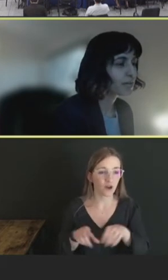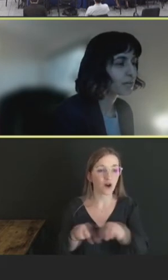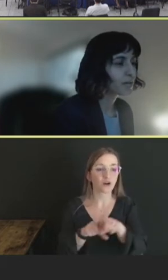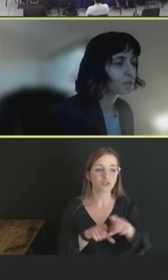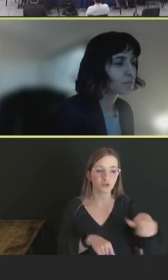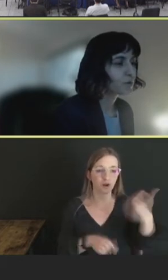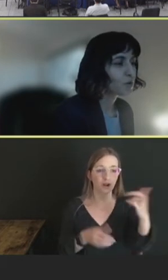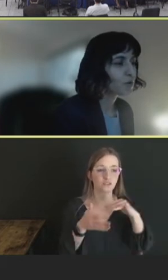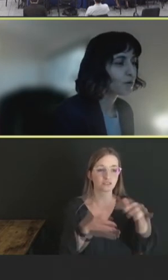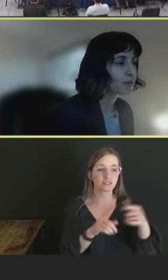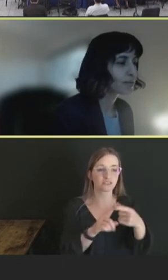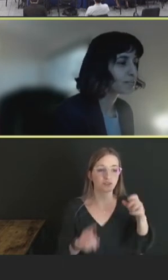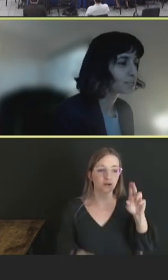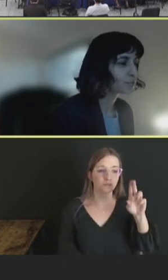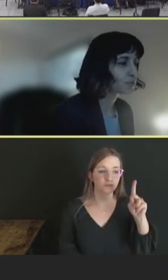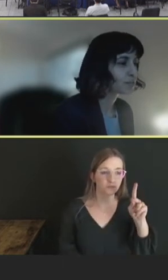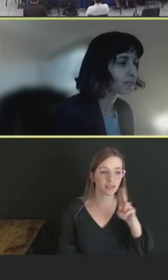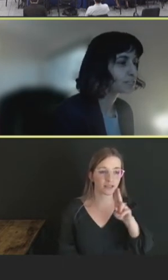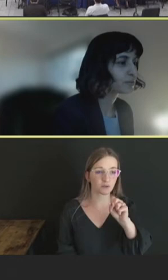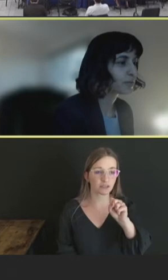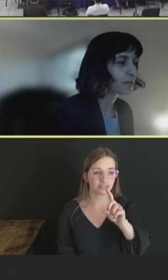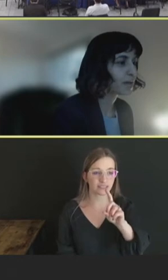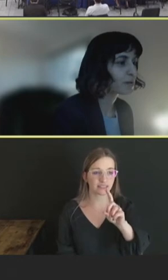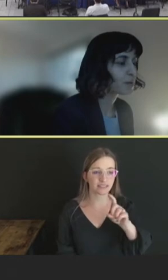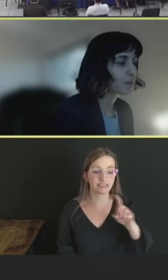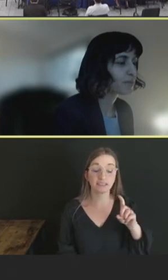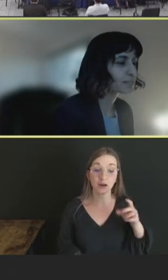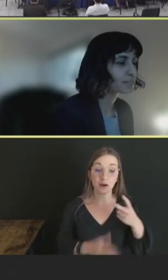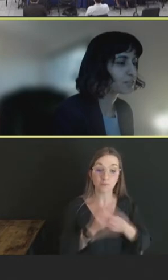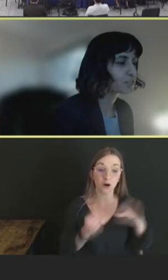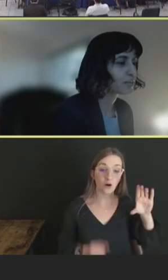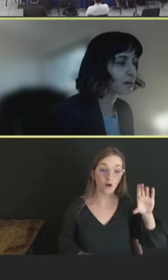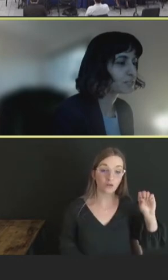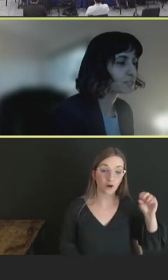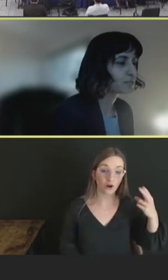both cohort and case-control studies looking at MMR vaccination and autism,